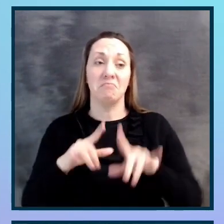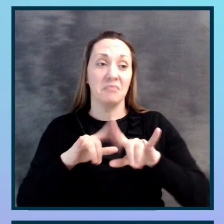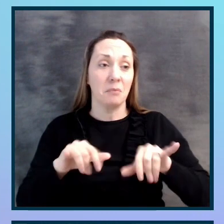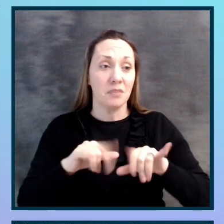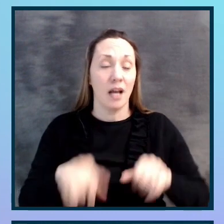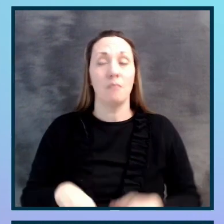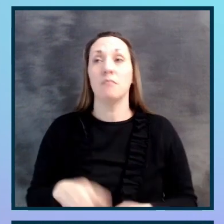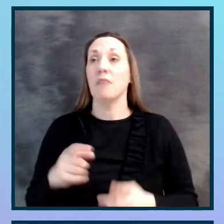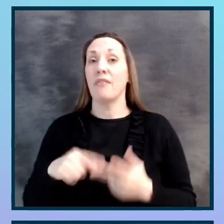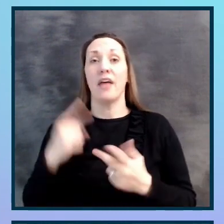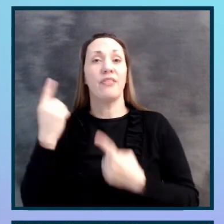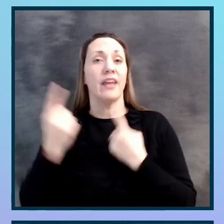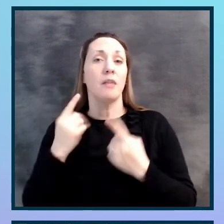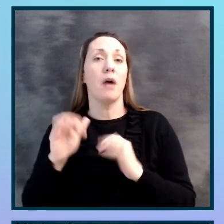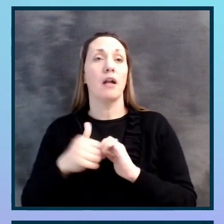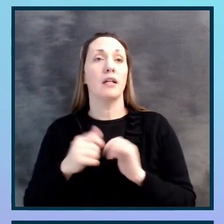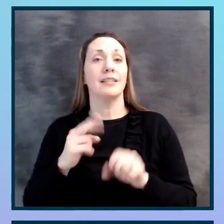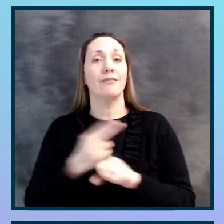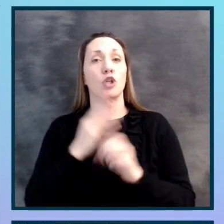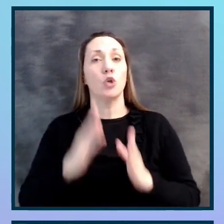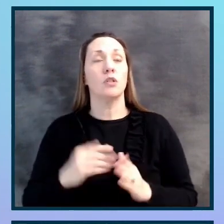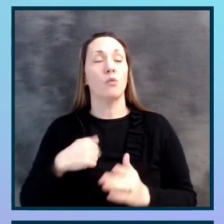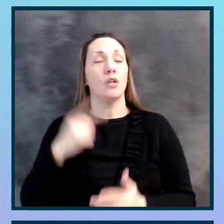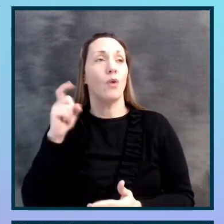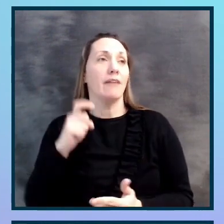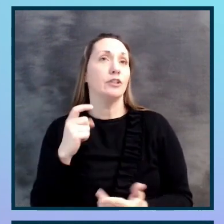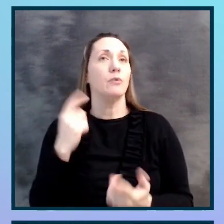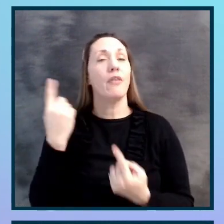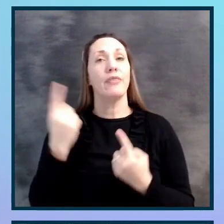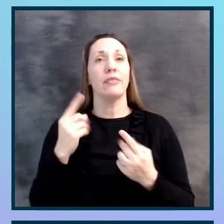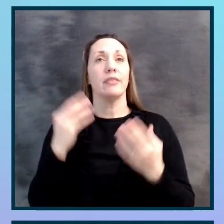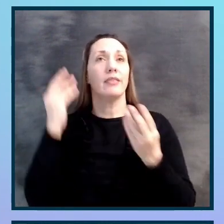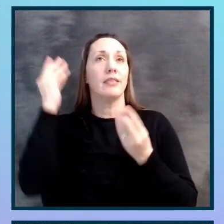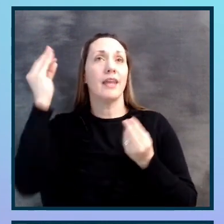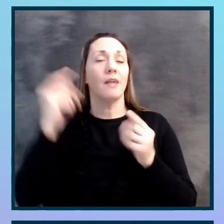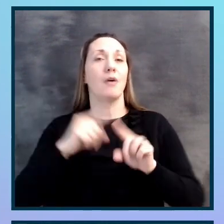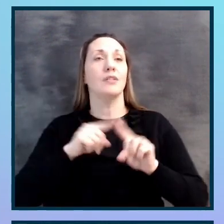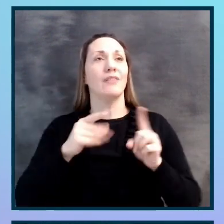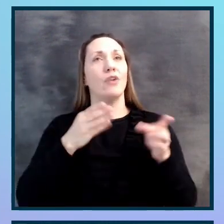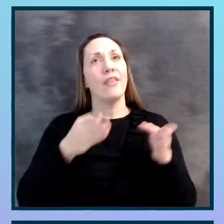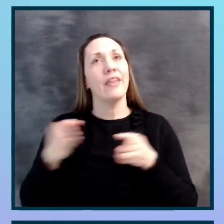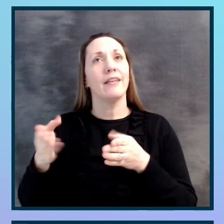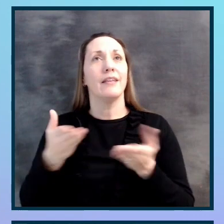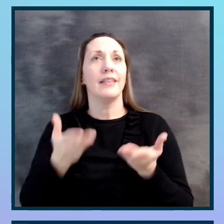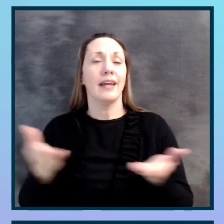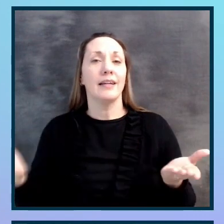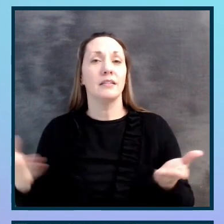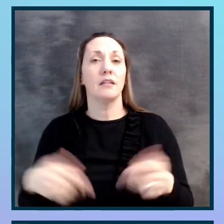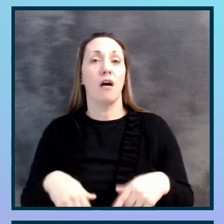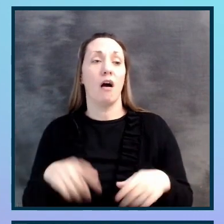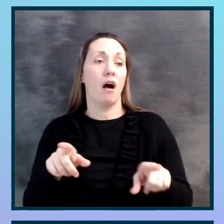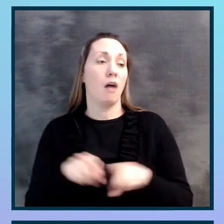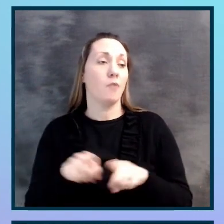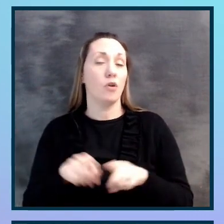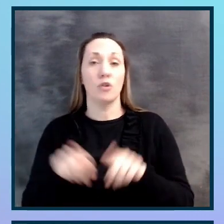for newer divergent, and having to think about different things to screen reader announcements, which is really, really important.